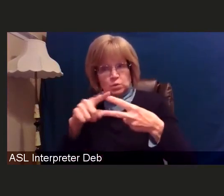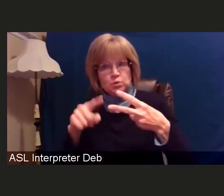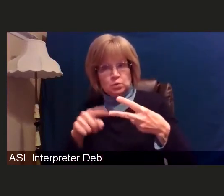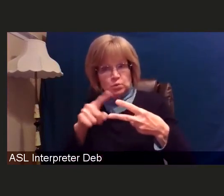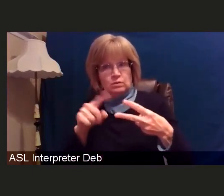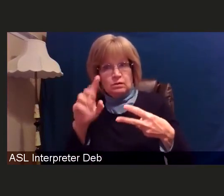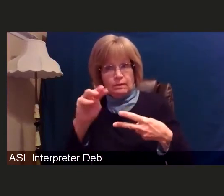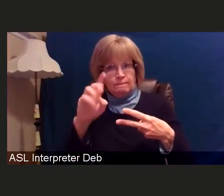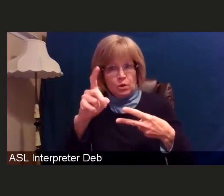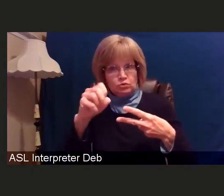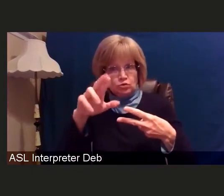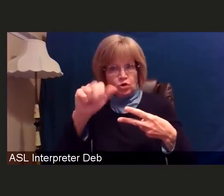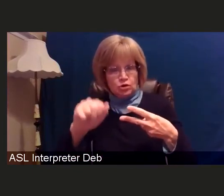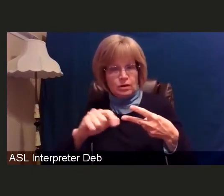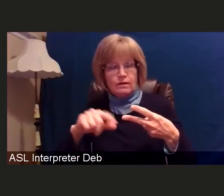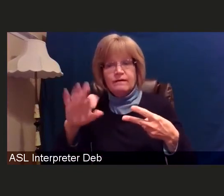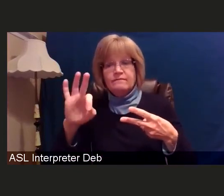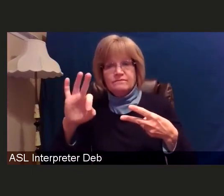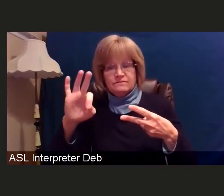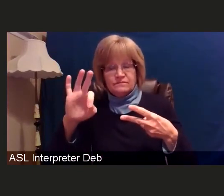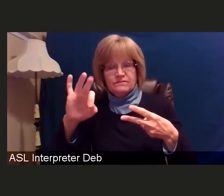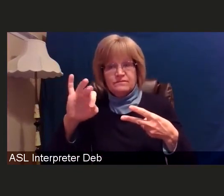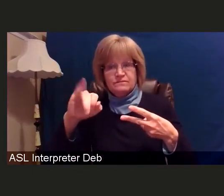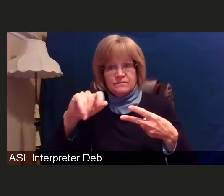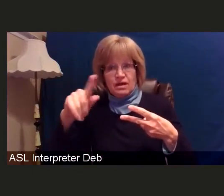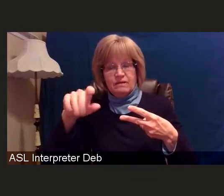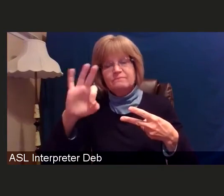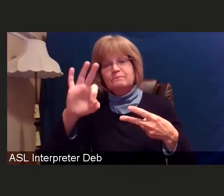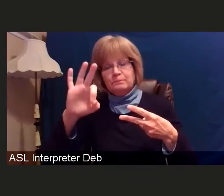both require two doses to complete the series